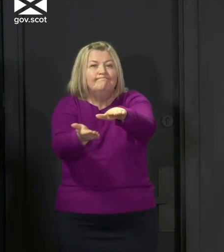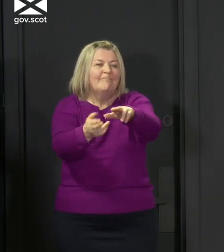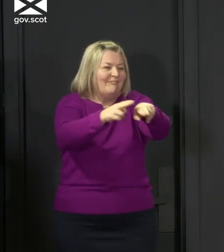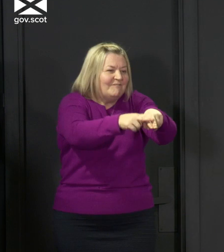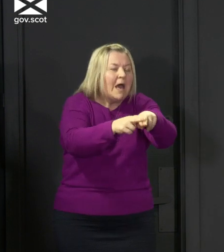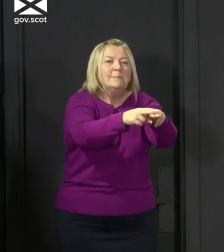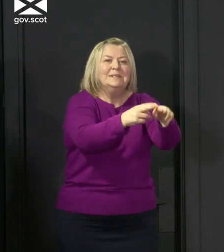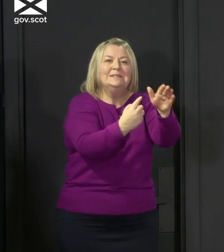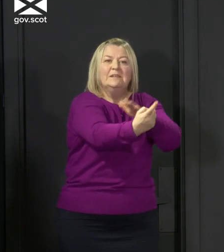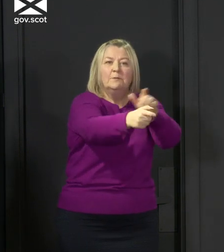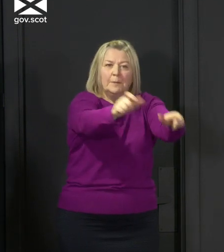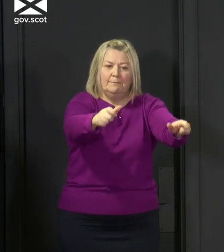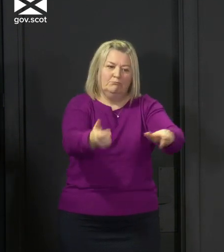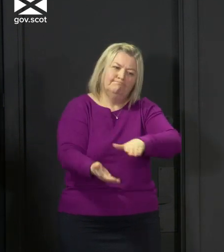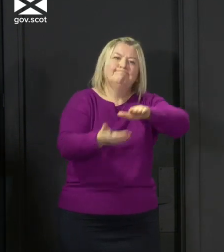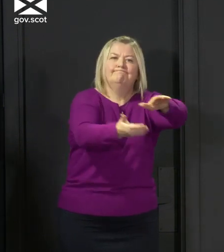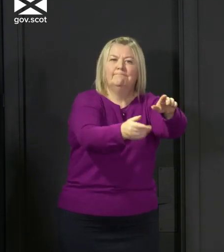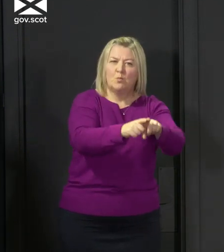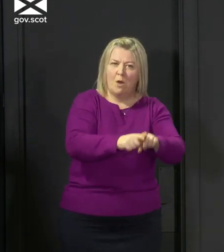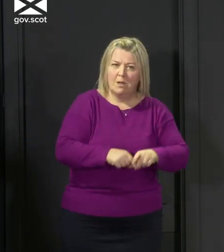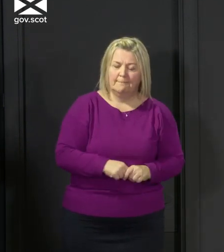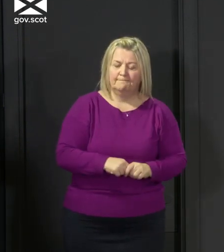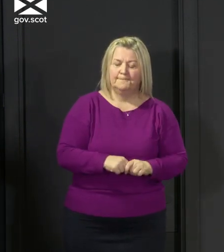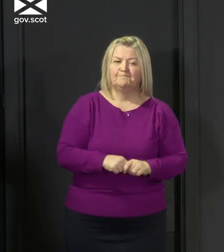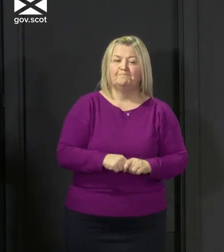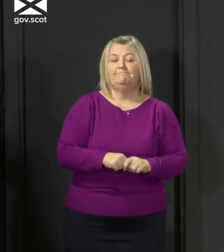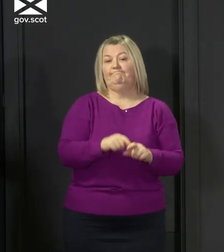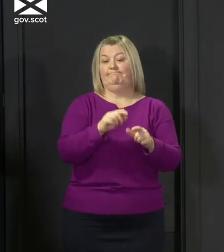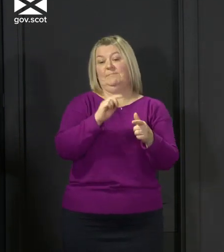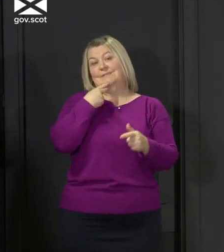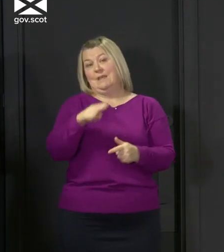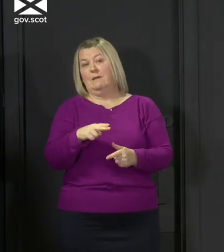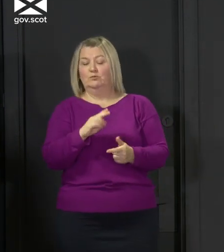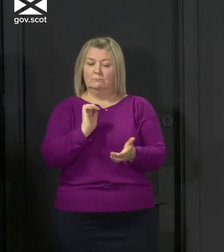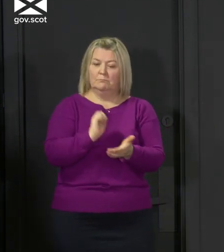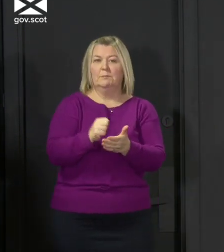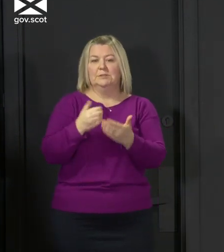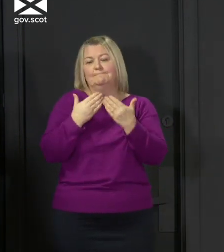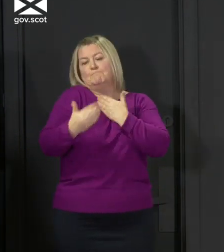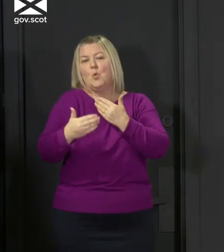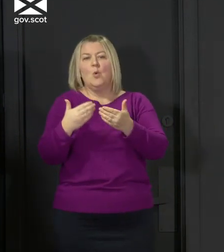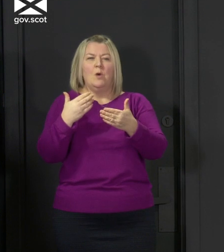And finally, we will this afternoon publish further guidance for the construction industry.